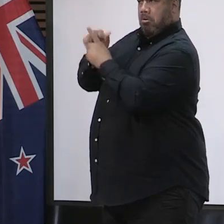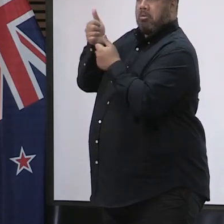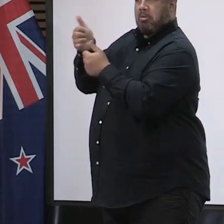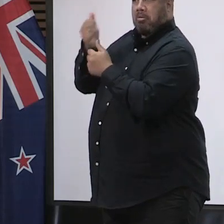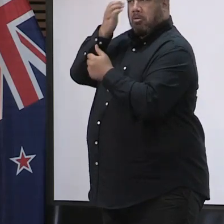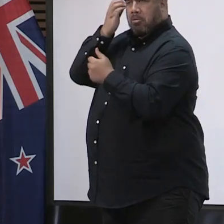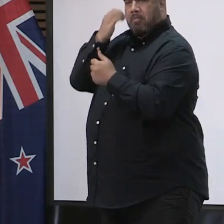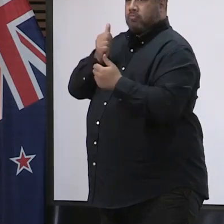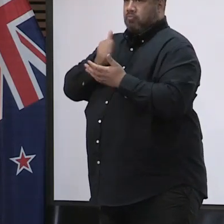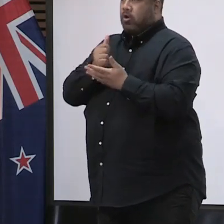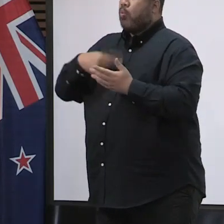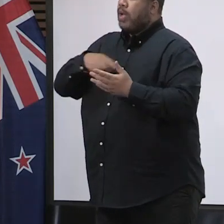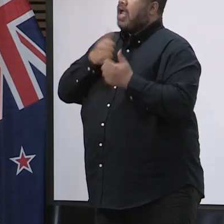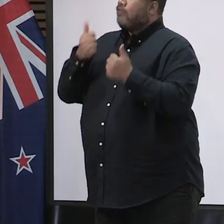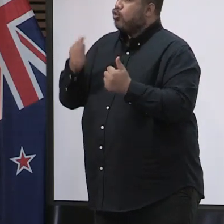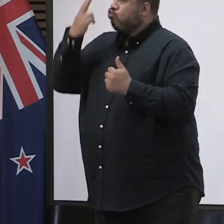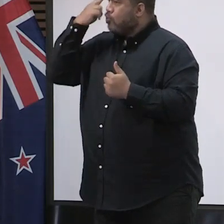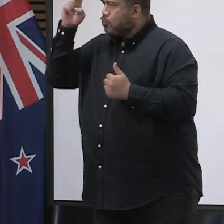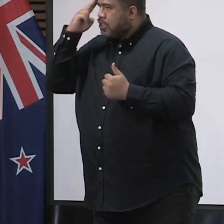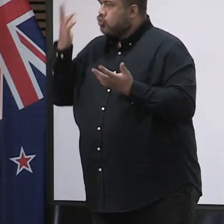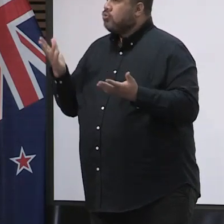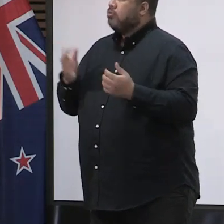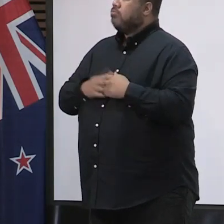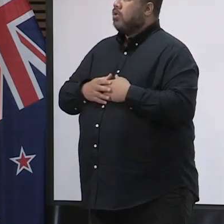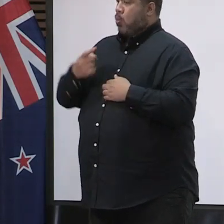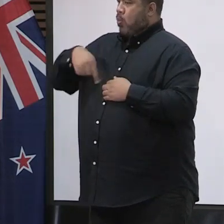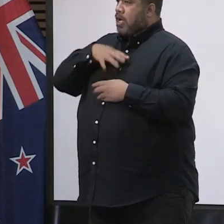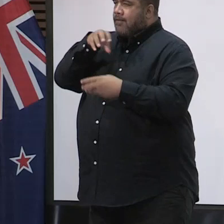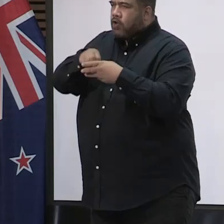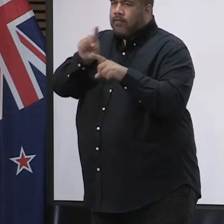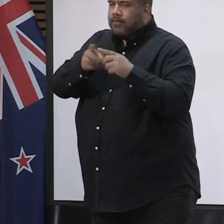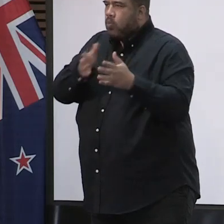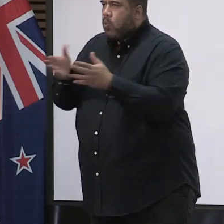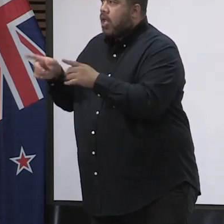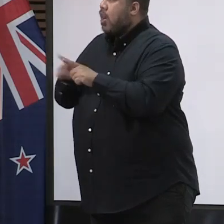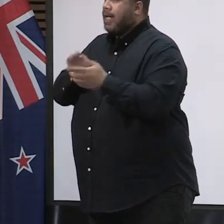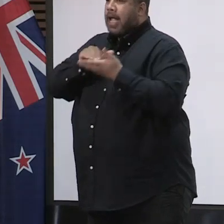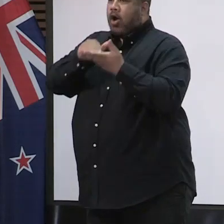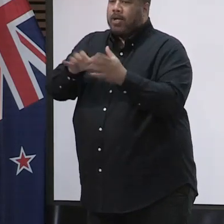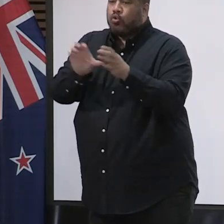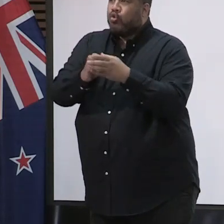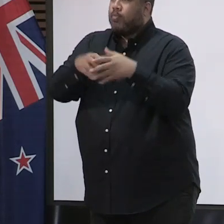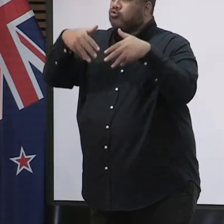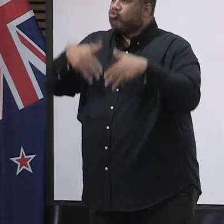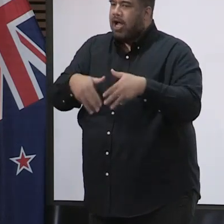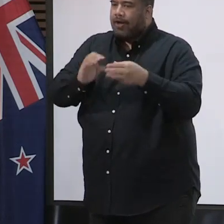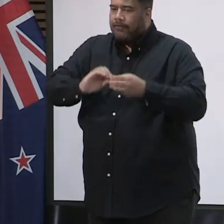previous world health assemblies, the New Zealand diplomats have a very good reputation among their colleagues. Very often New